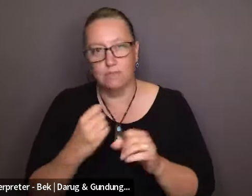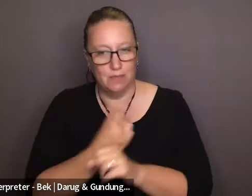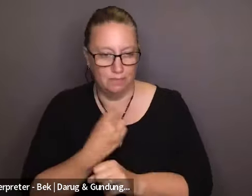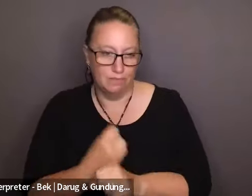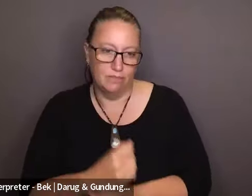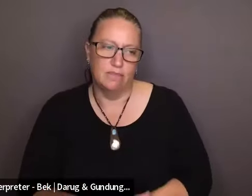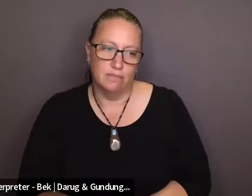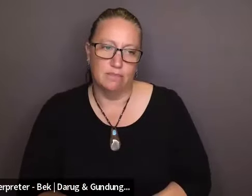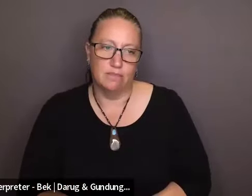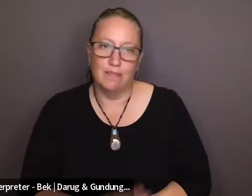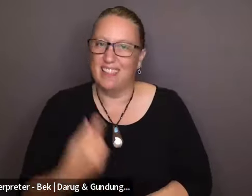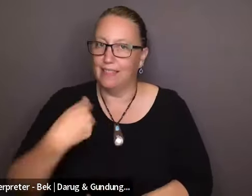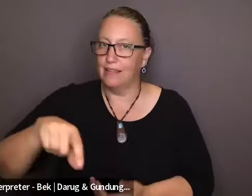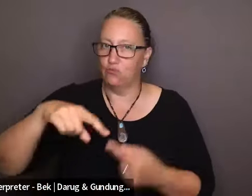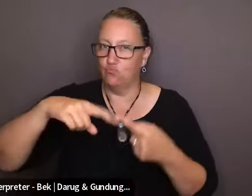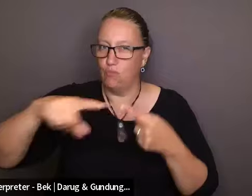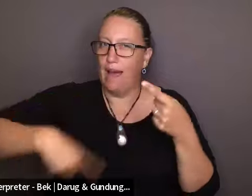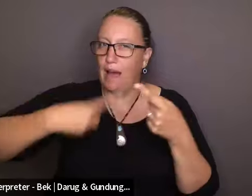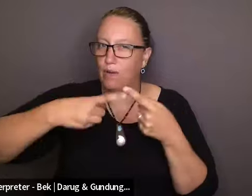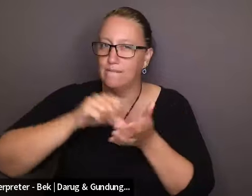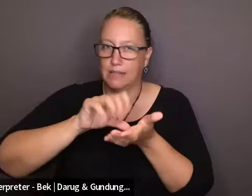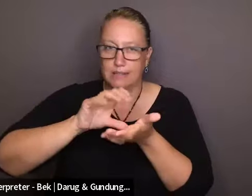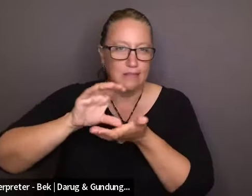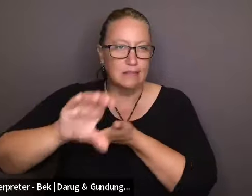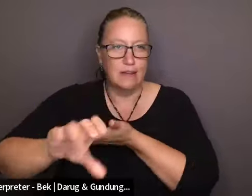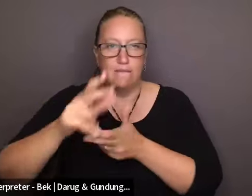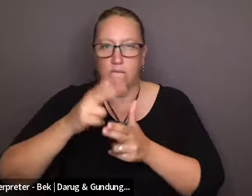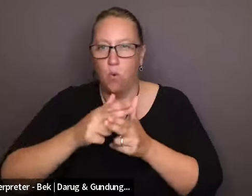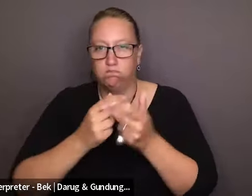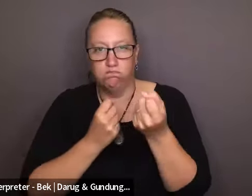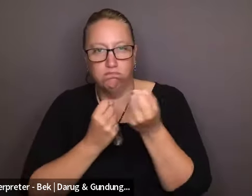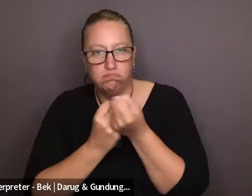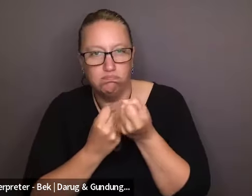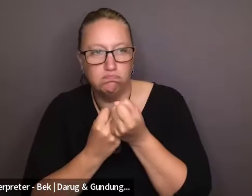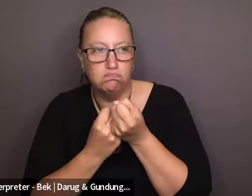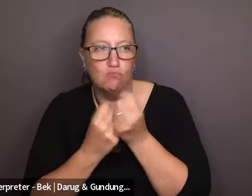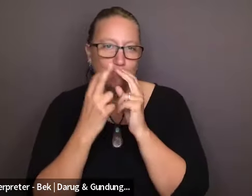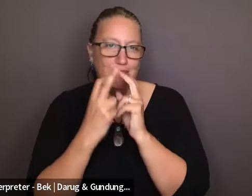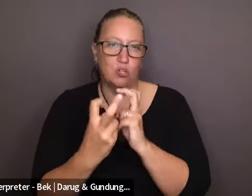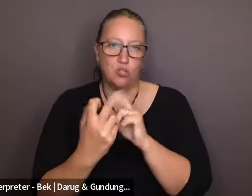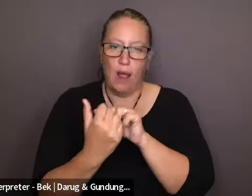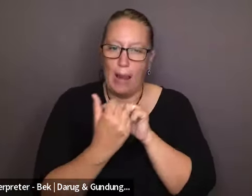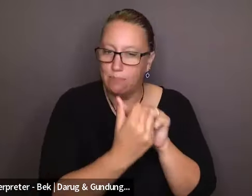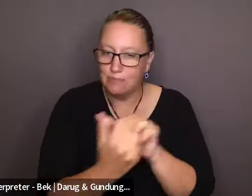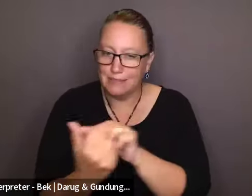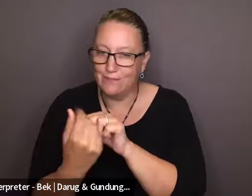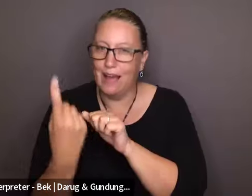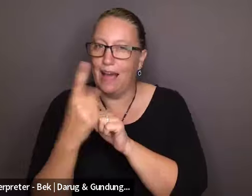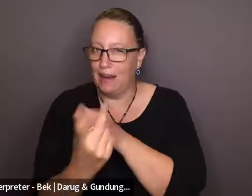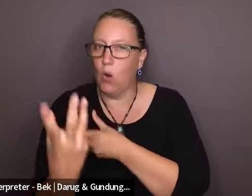participants or advisors on the team, but leaders, co- researchers and co-decision makers. Funding this round is